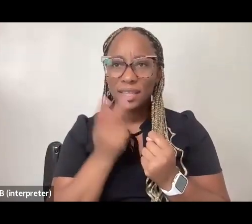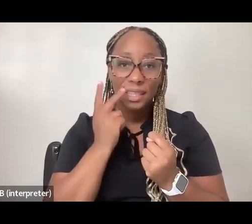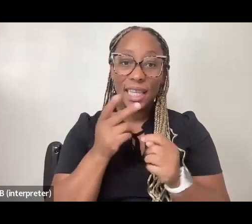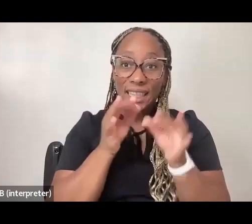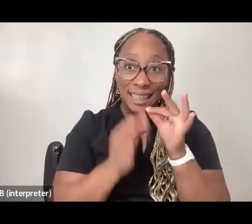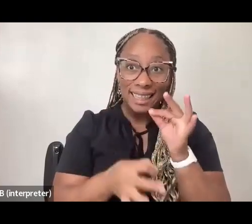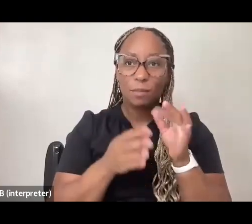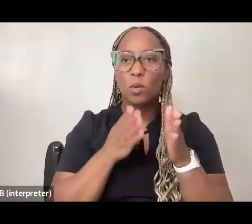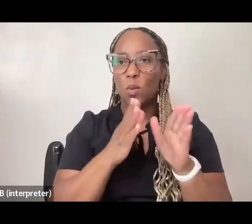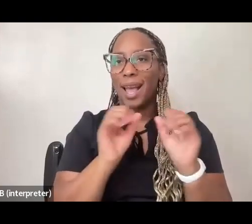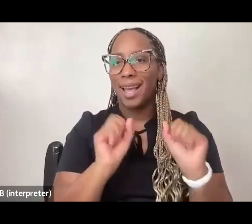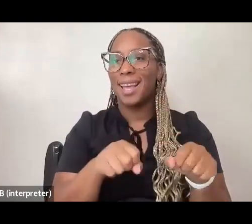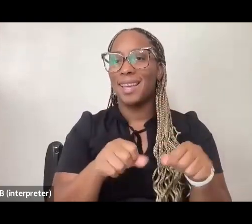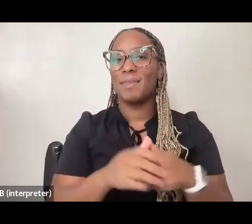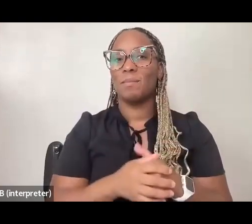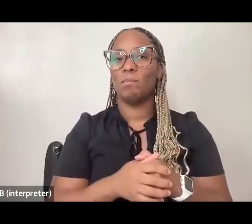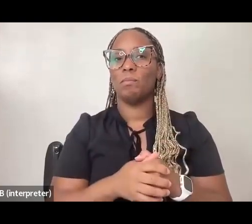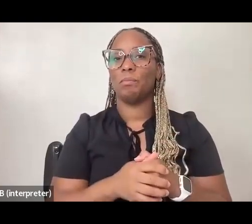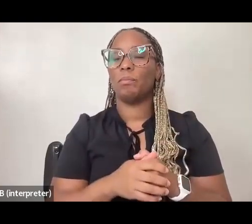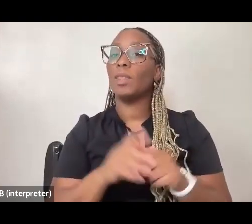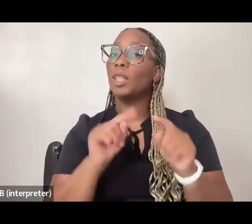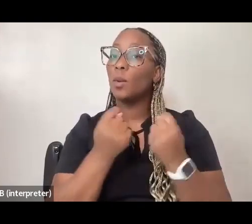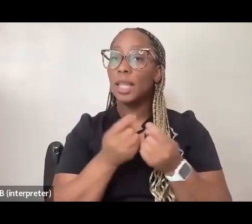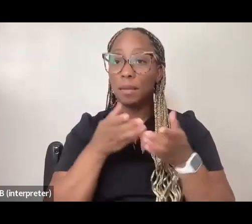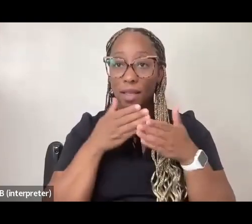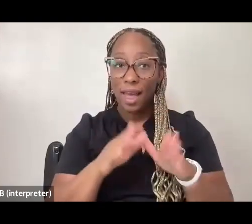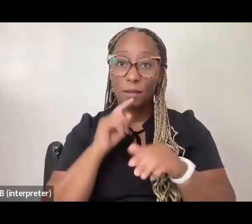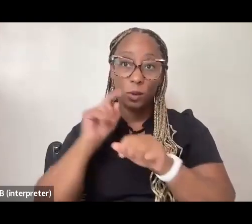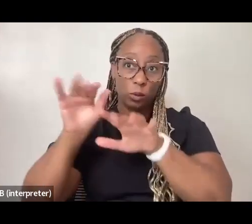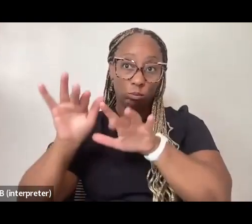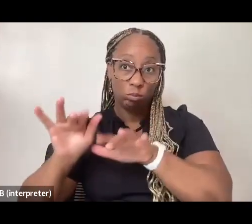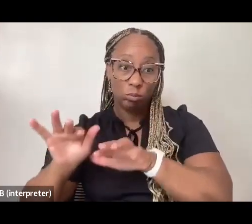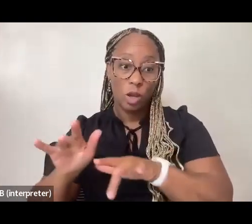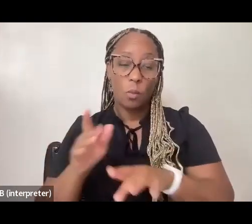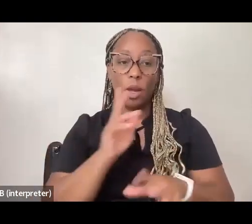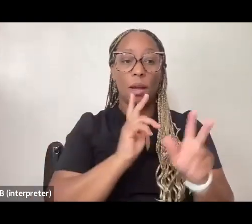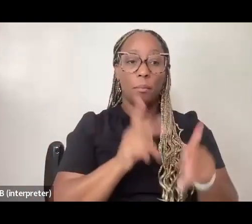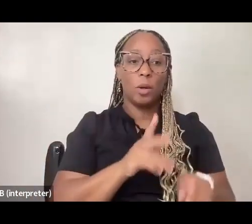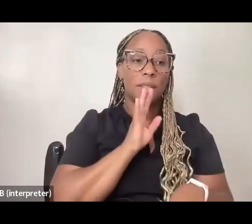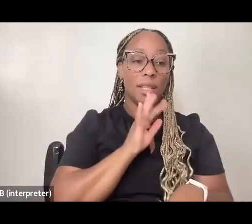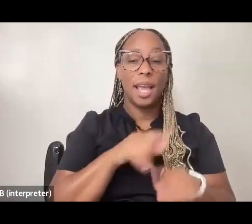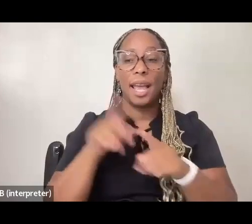well. Teams allows you to transcribe what's being said and download a copy of the transcript when the